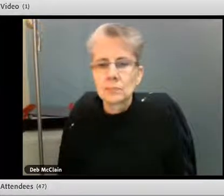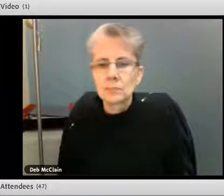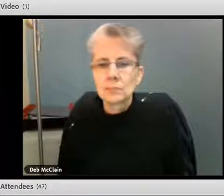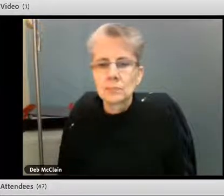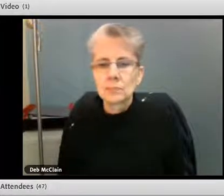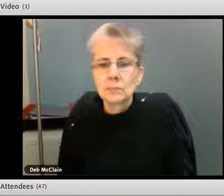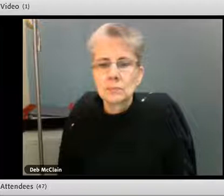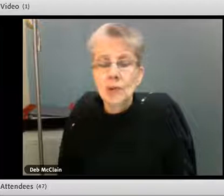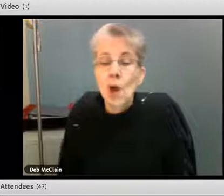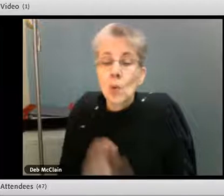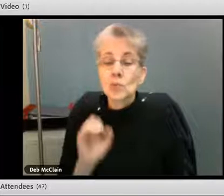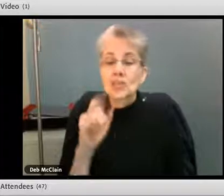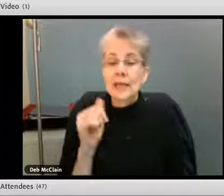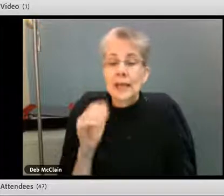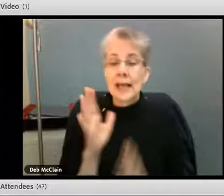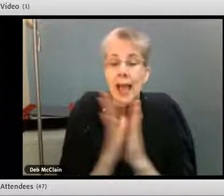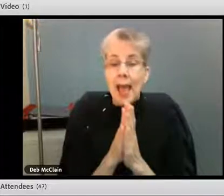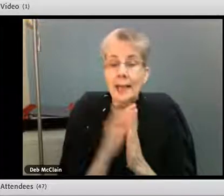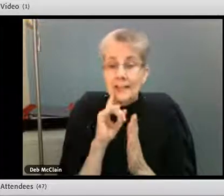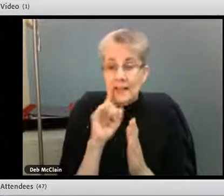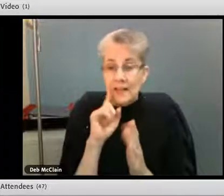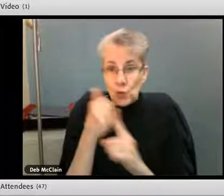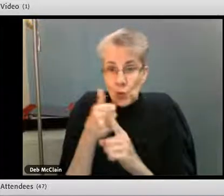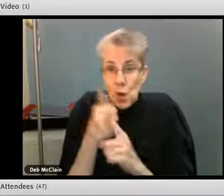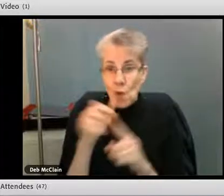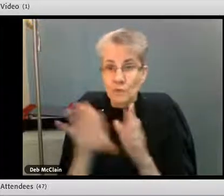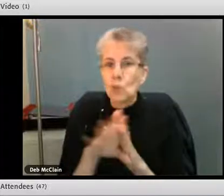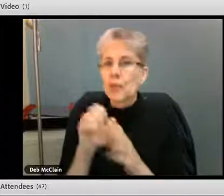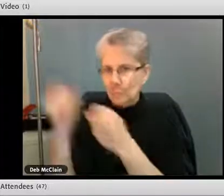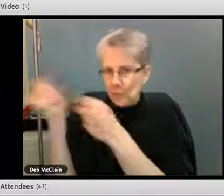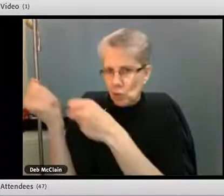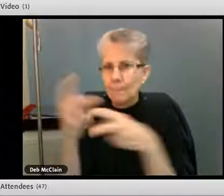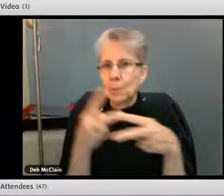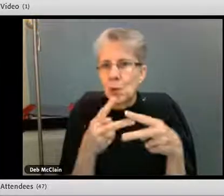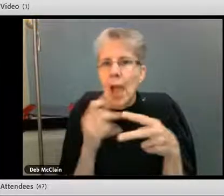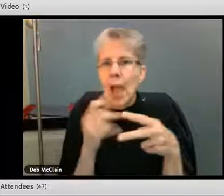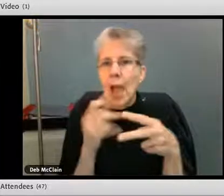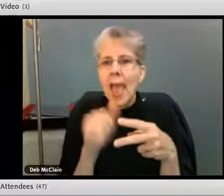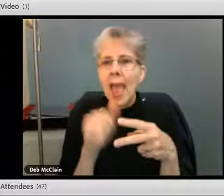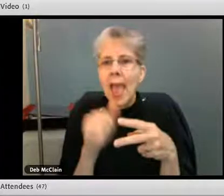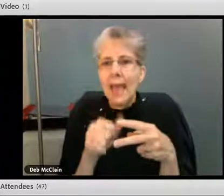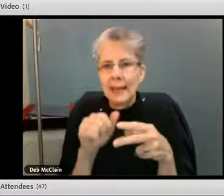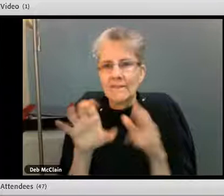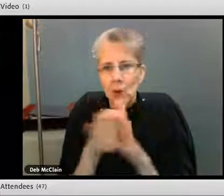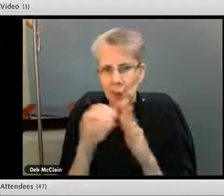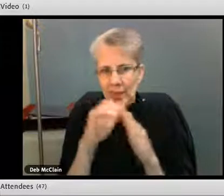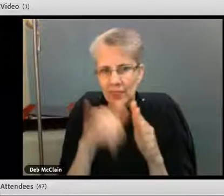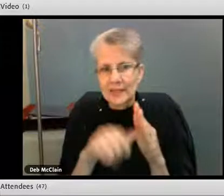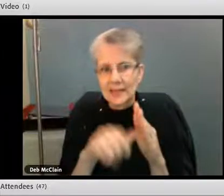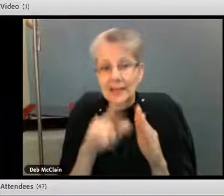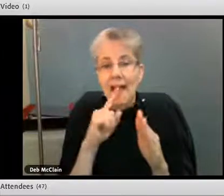You can bring in any photo into this. This is actually a photo from Pexels, I think, that I brought in.